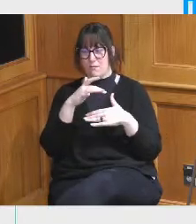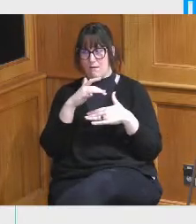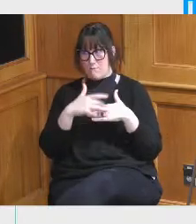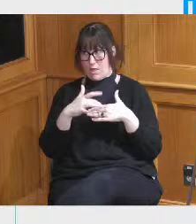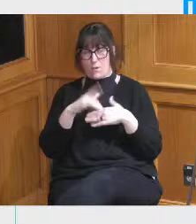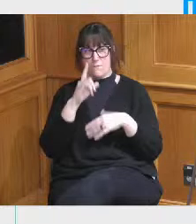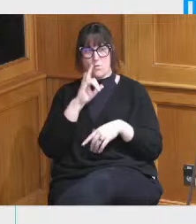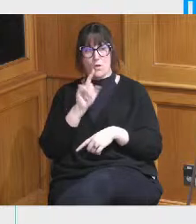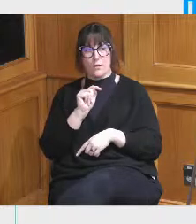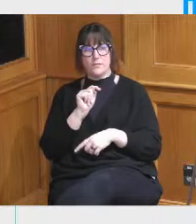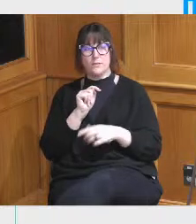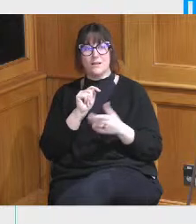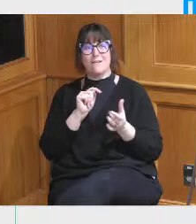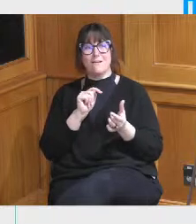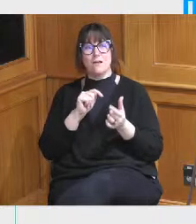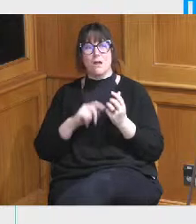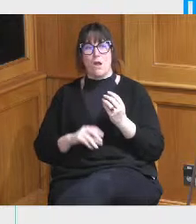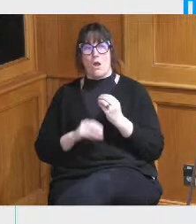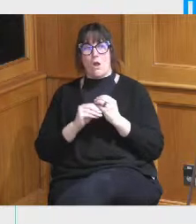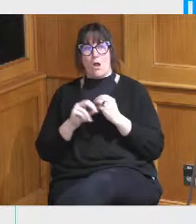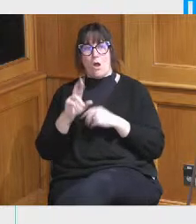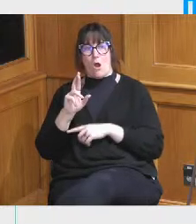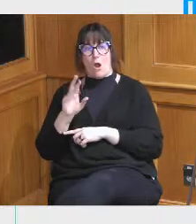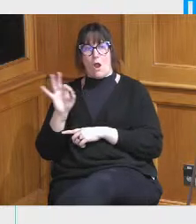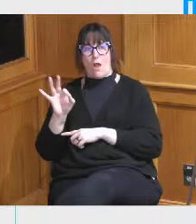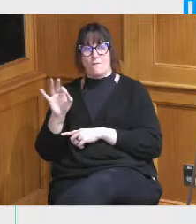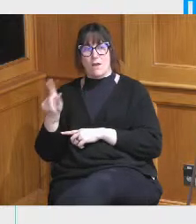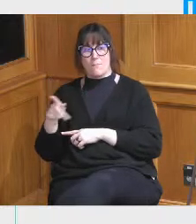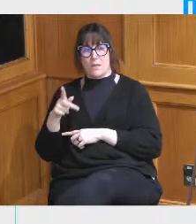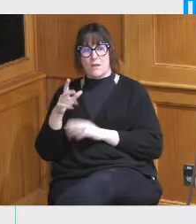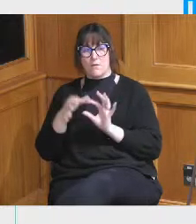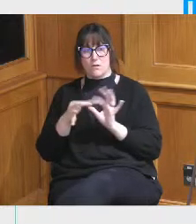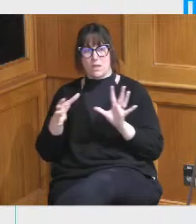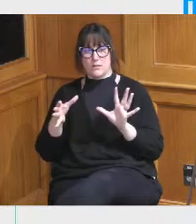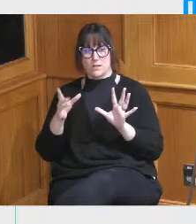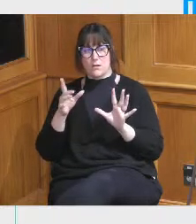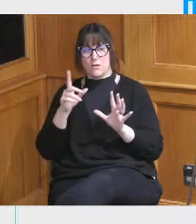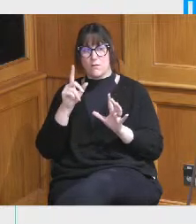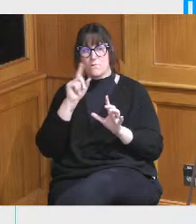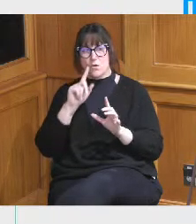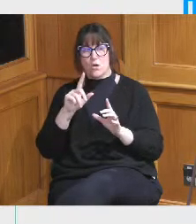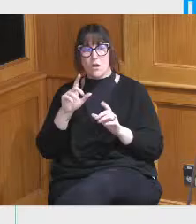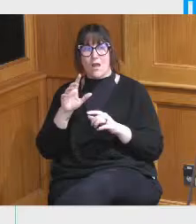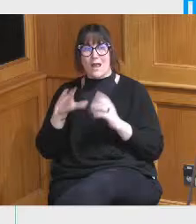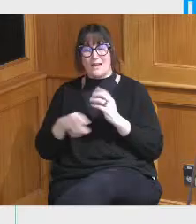there will be another RFP for home AR Supportive Services with an additional $500,000 available